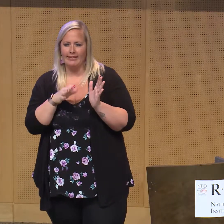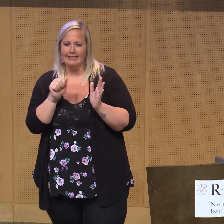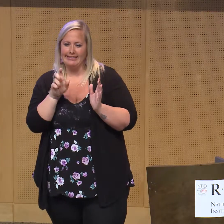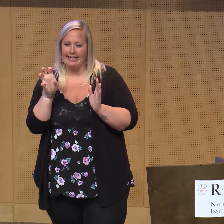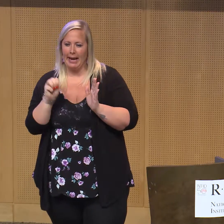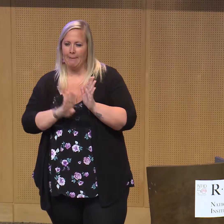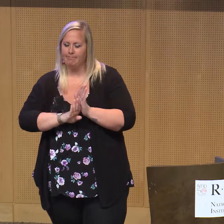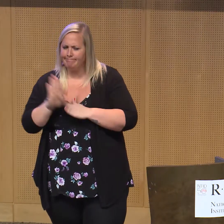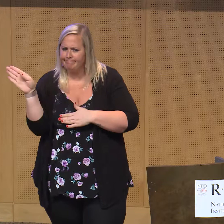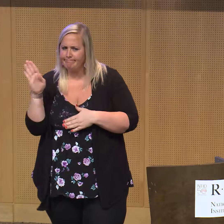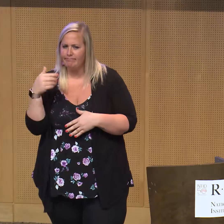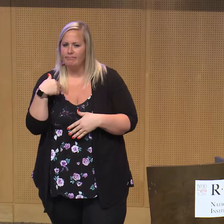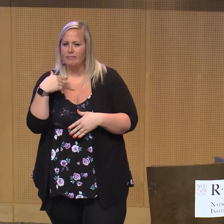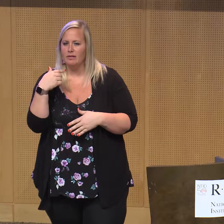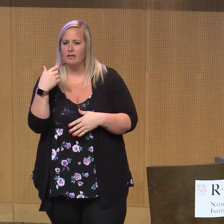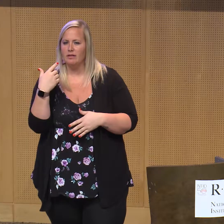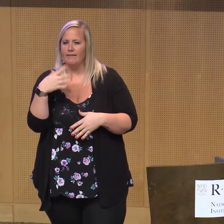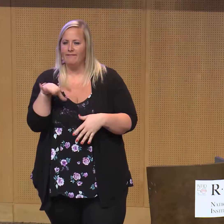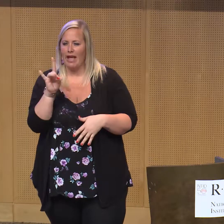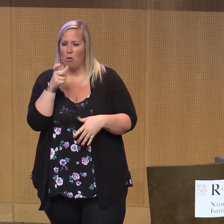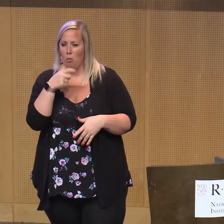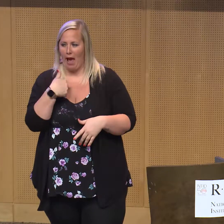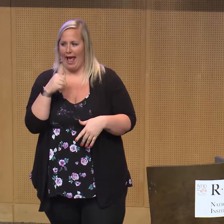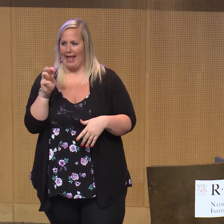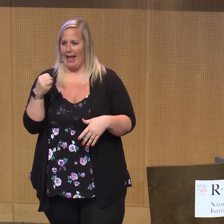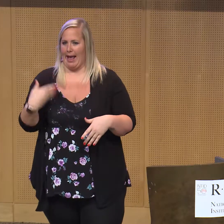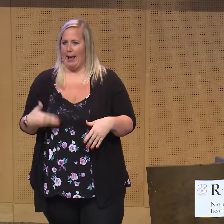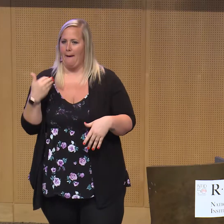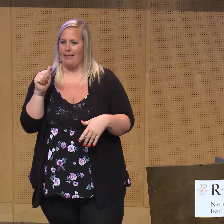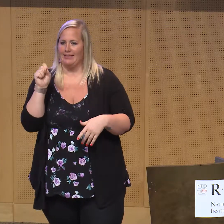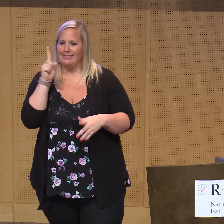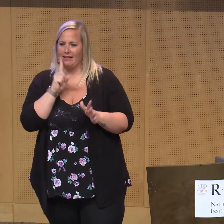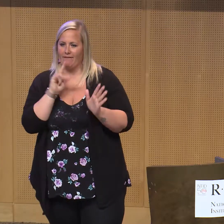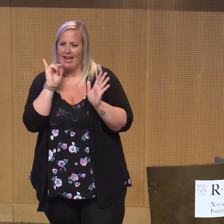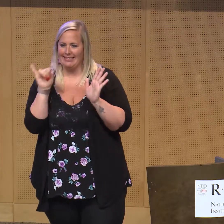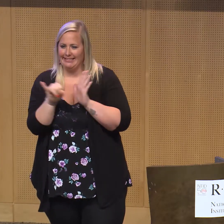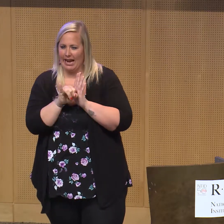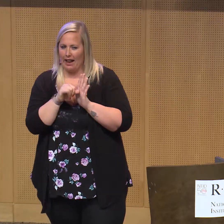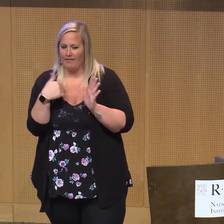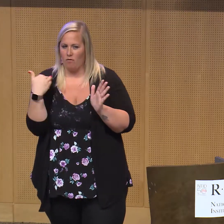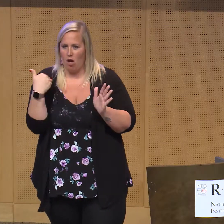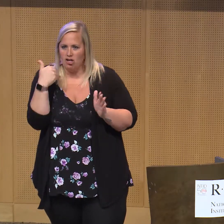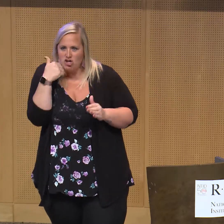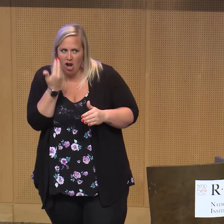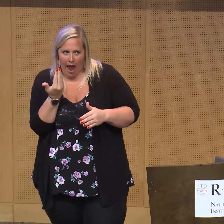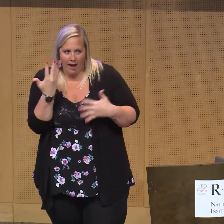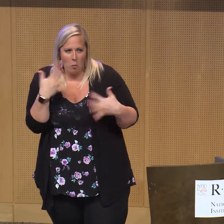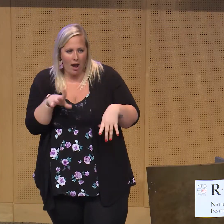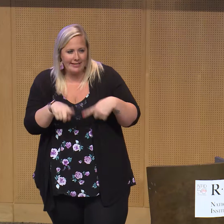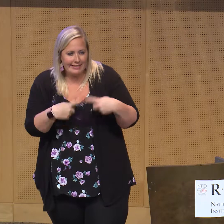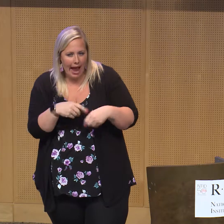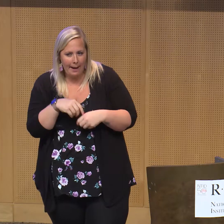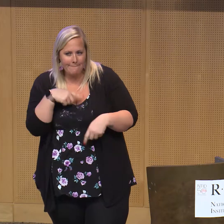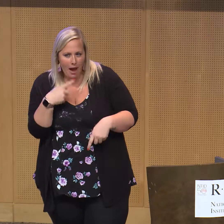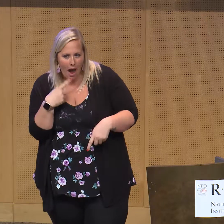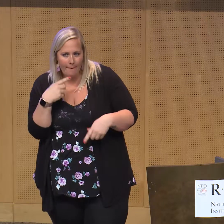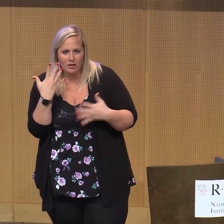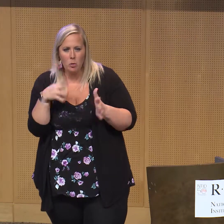I had a great time, and I noticed that my signing skills improved, and I sort of came out of my shell a little bit.